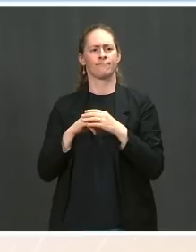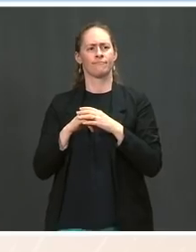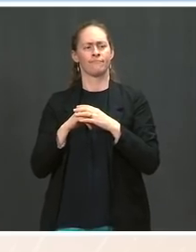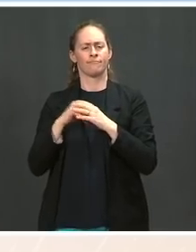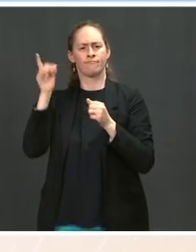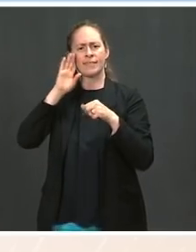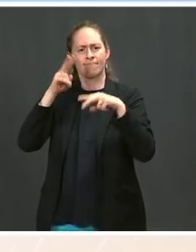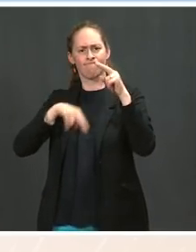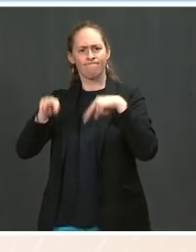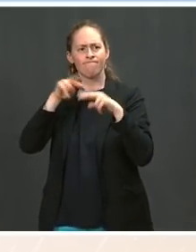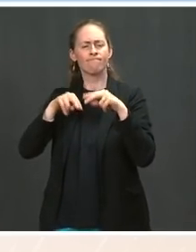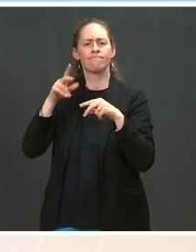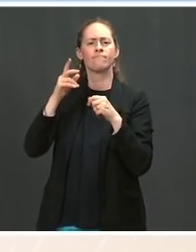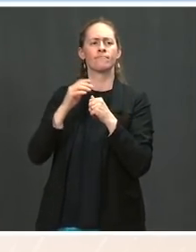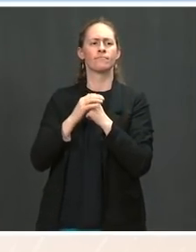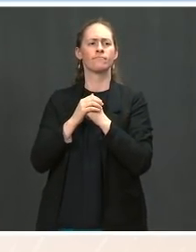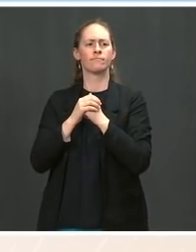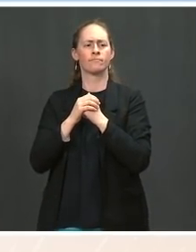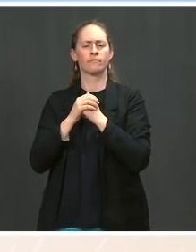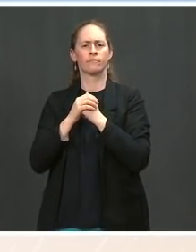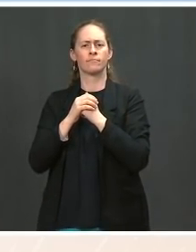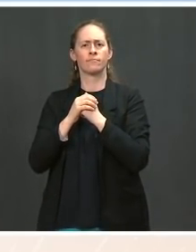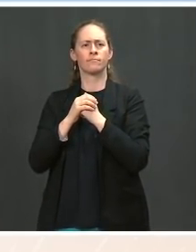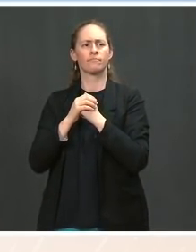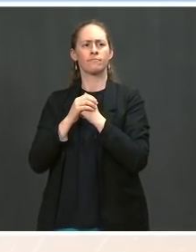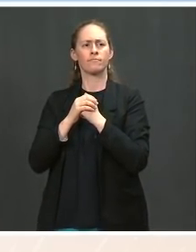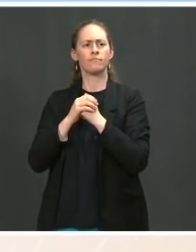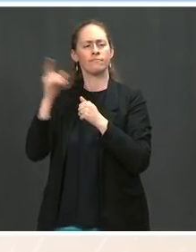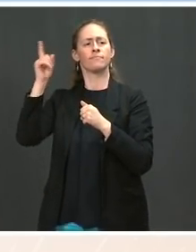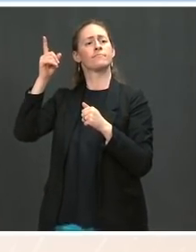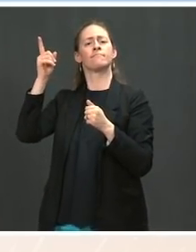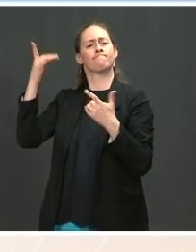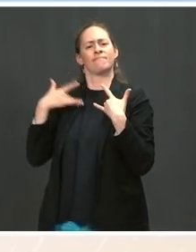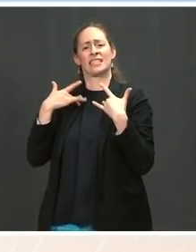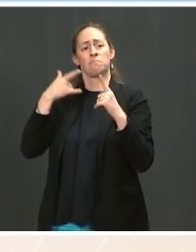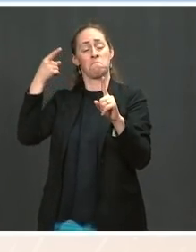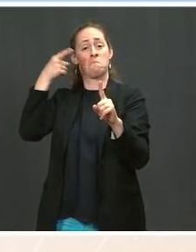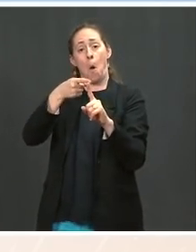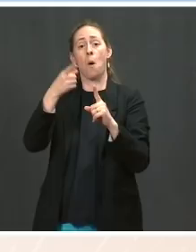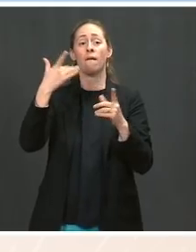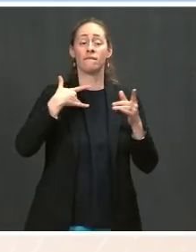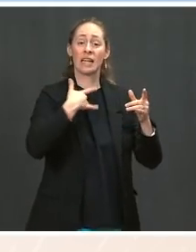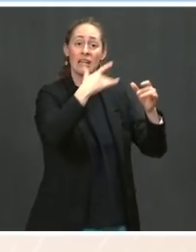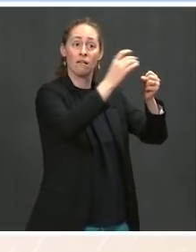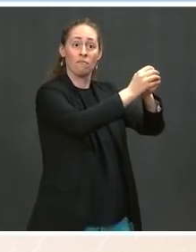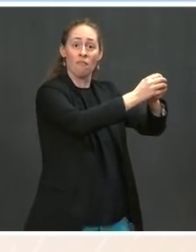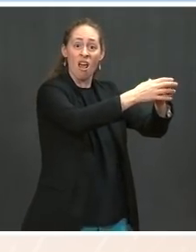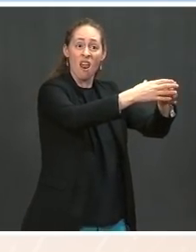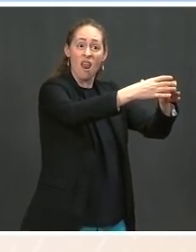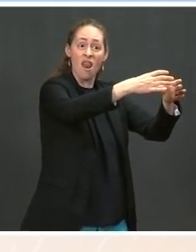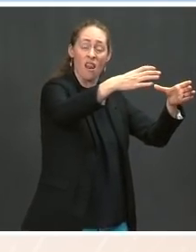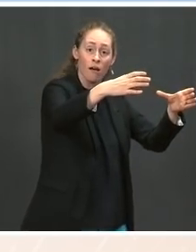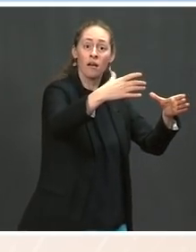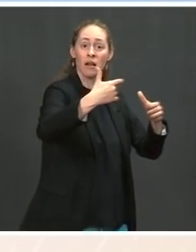He has long viewed the -- the presence, the military presence in Afghanistan, as something that was not a constructive,